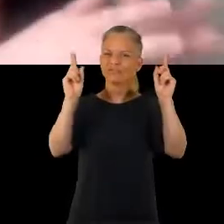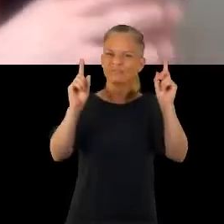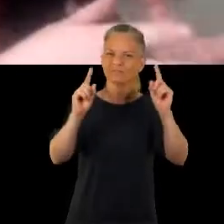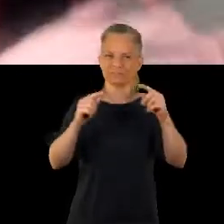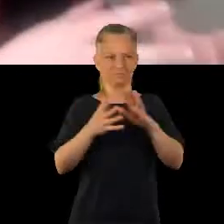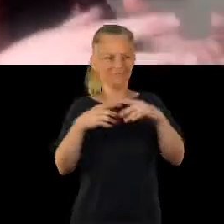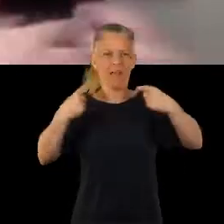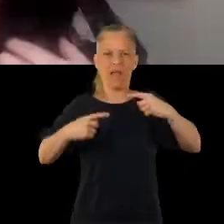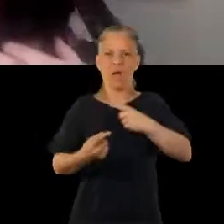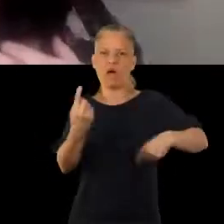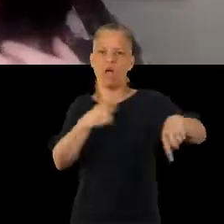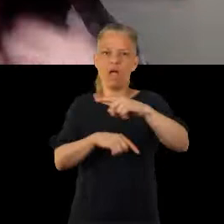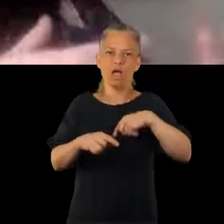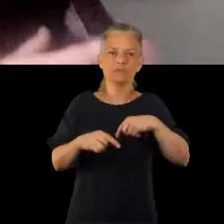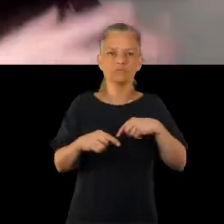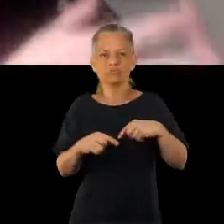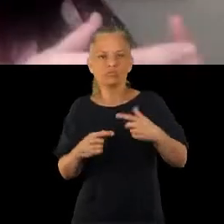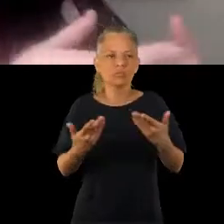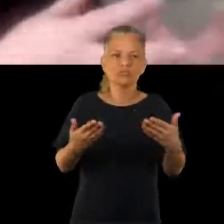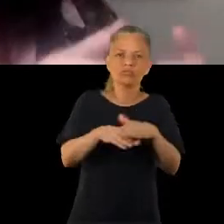because you want to do things the way I’ve done them and I can support you and we can